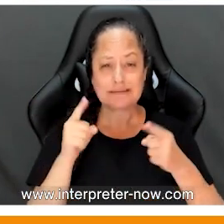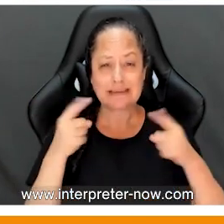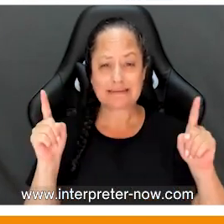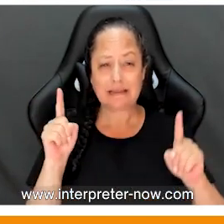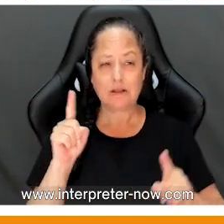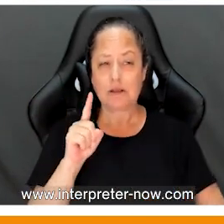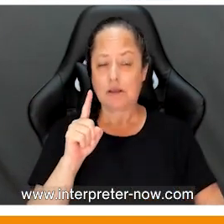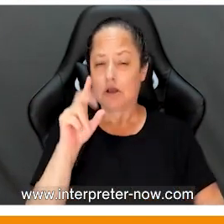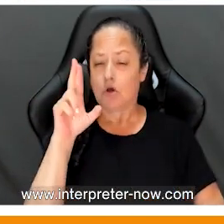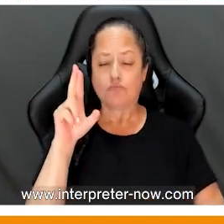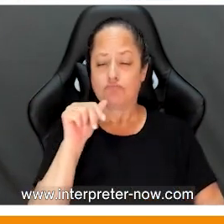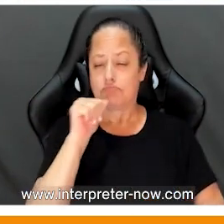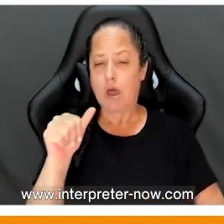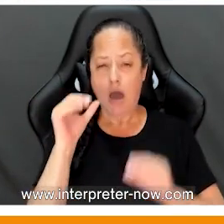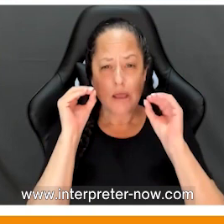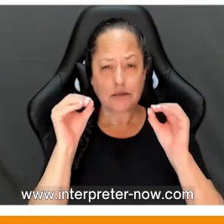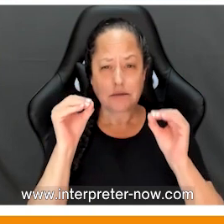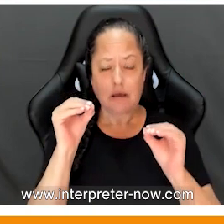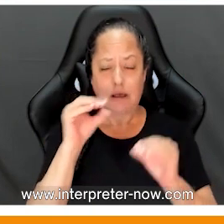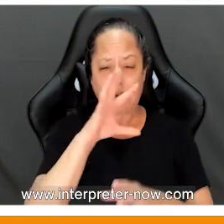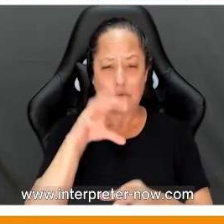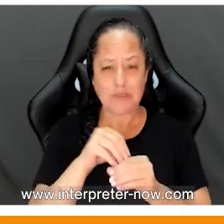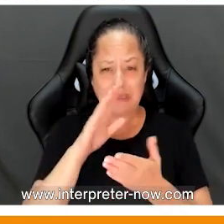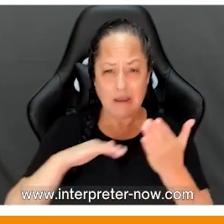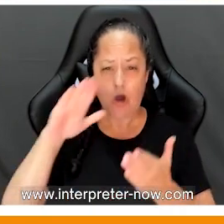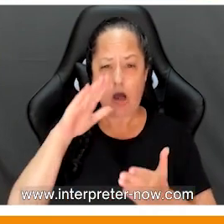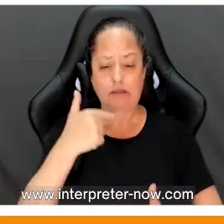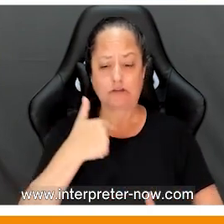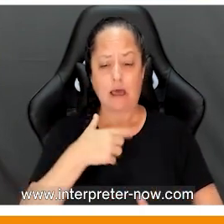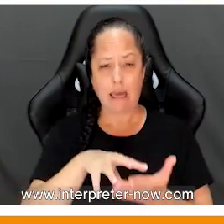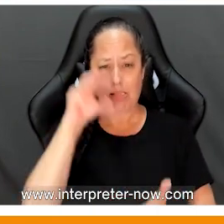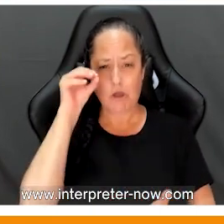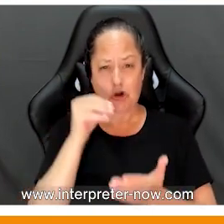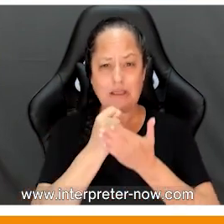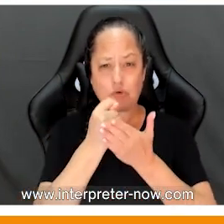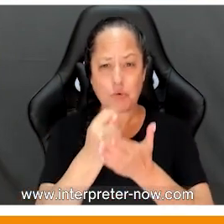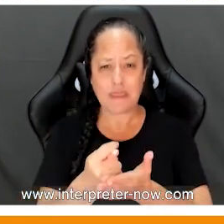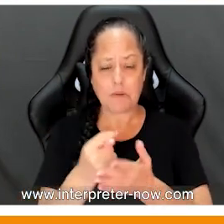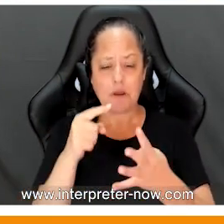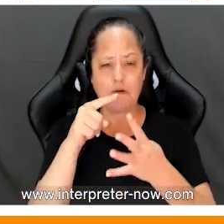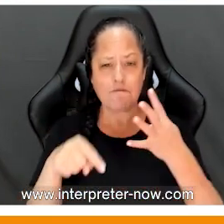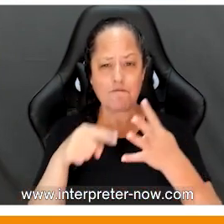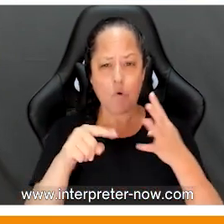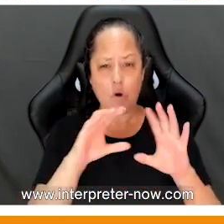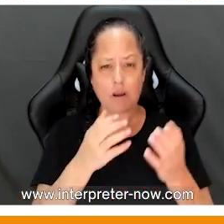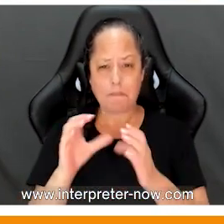So if you look at the four components of emotional intelligence: self-awareness, social awareness,